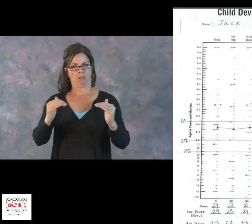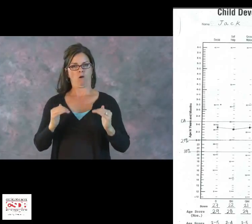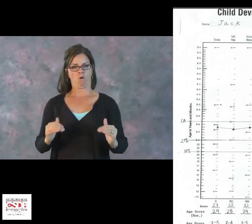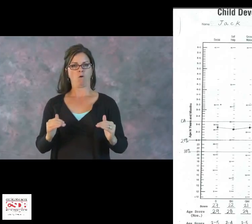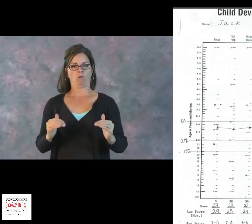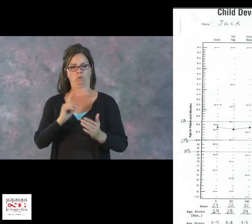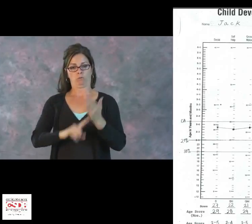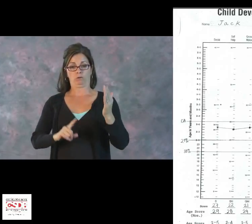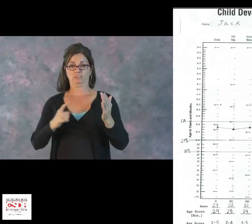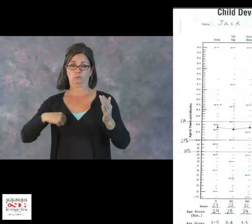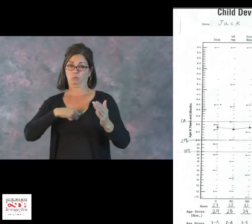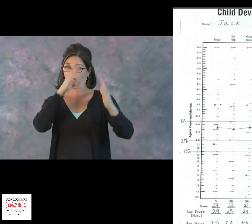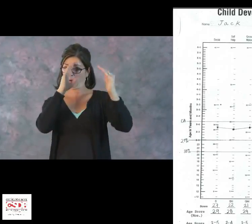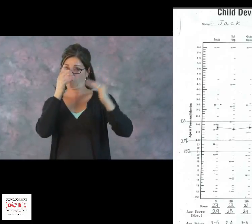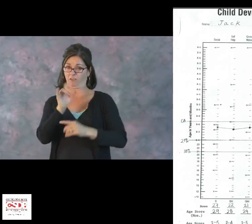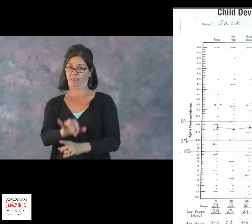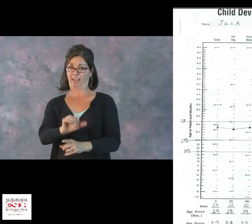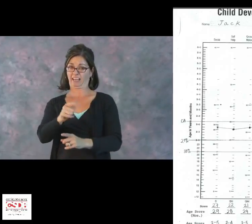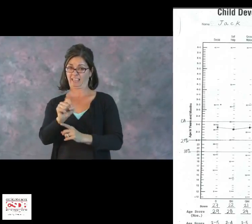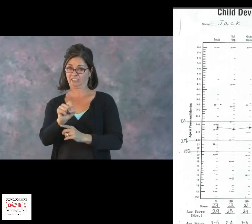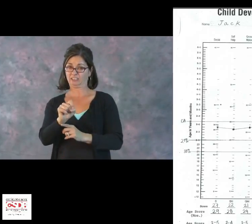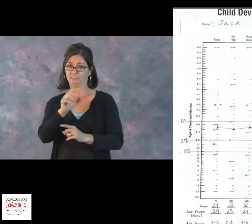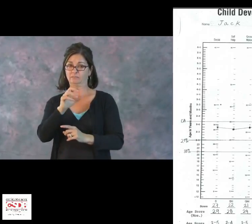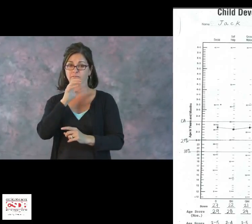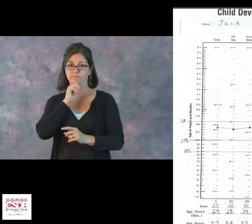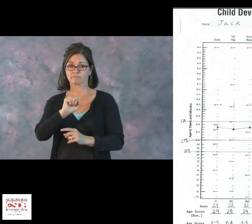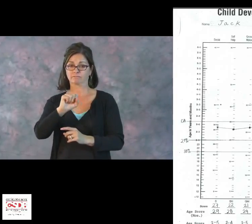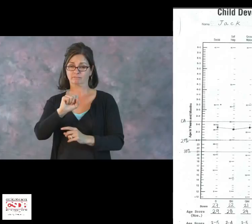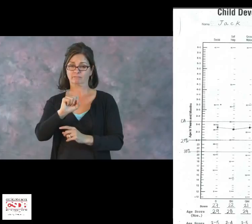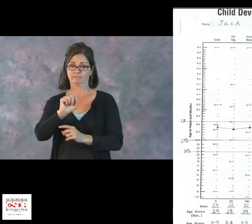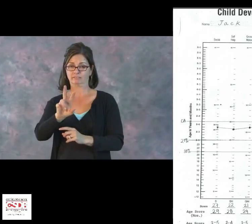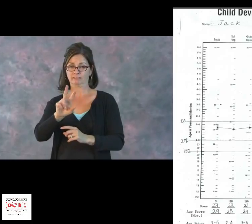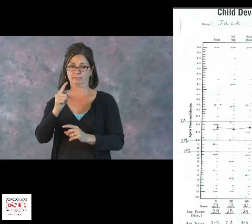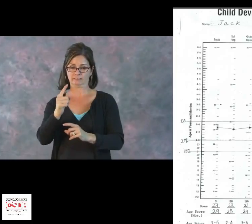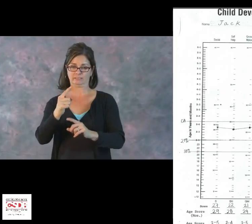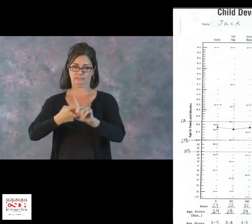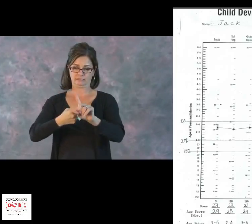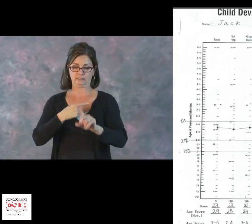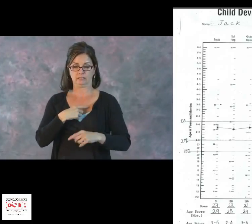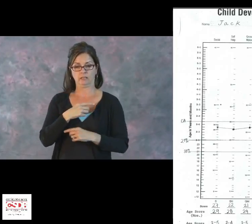what we would hope. So the Number skills are right on the 30% below line,